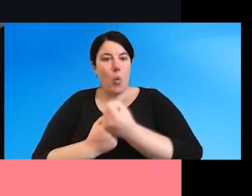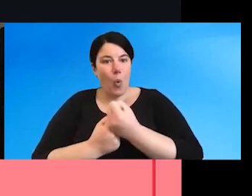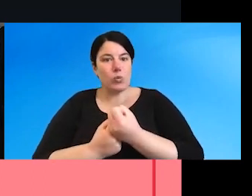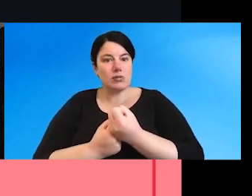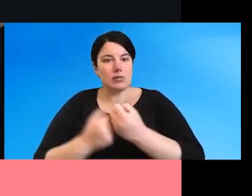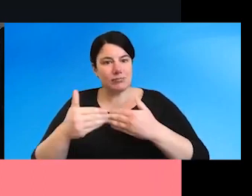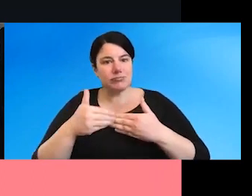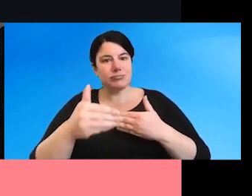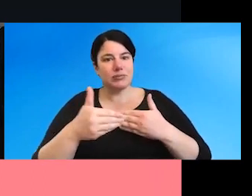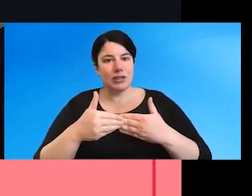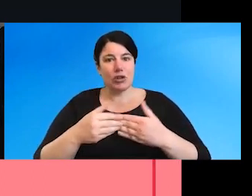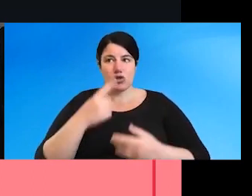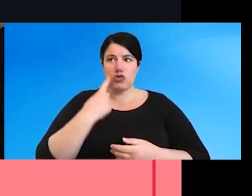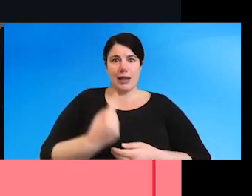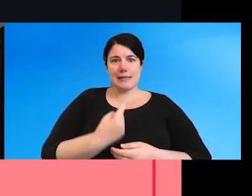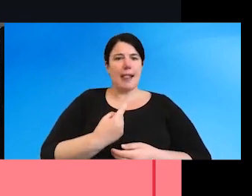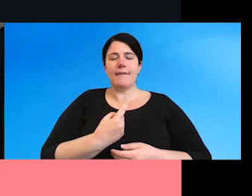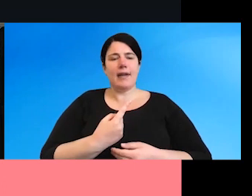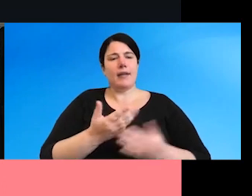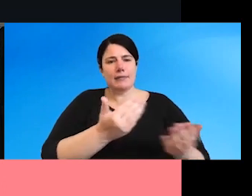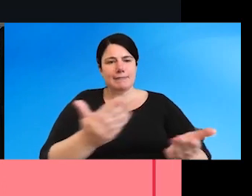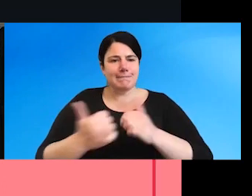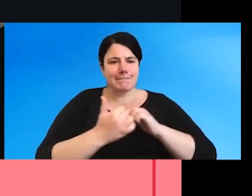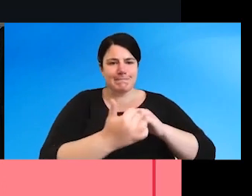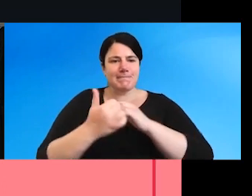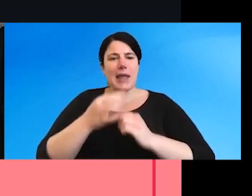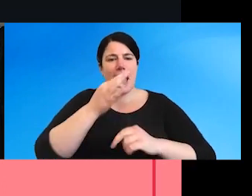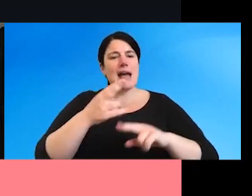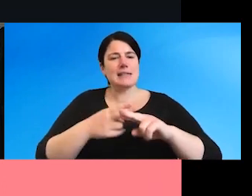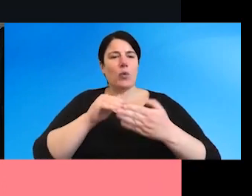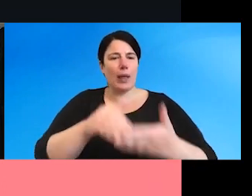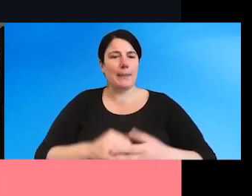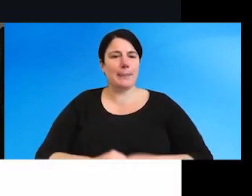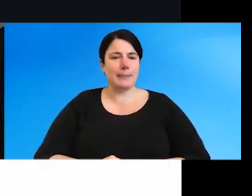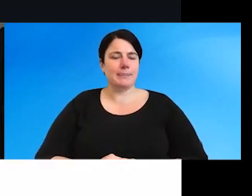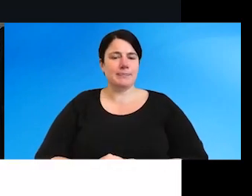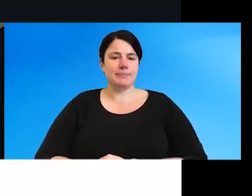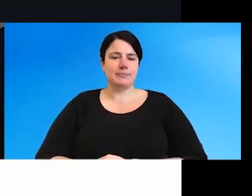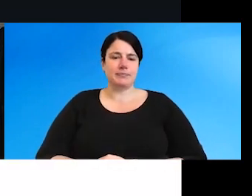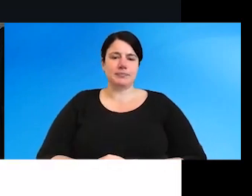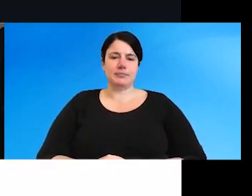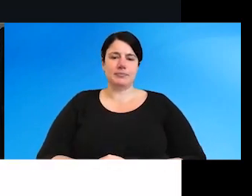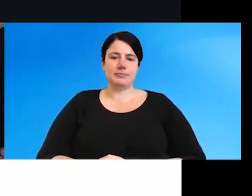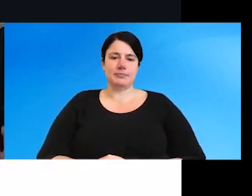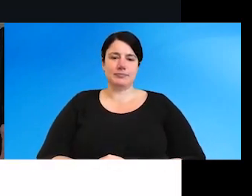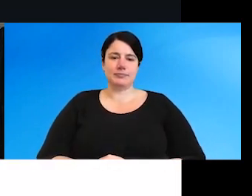Don't go it alone. Make sure you're reaching out and asking for help.